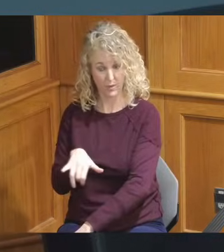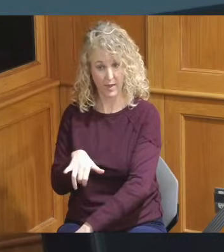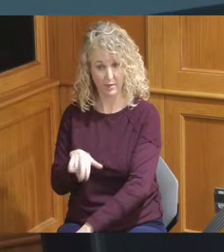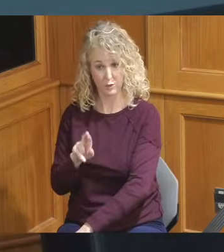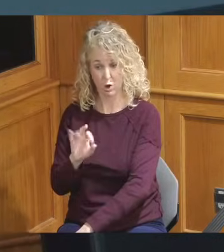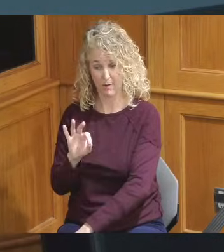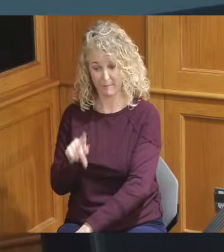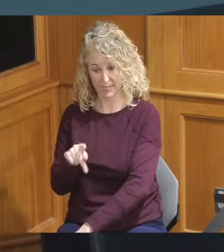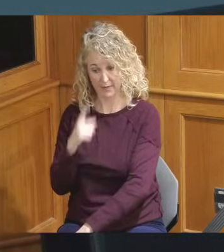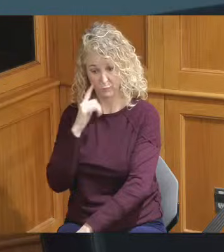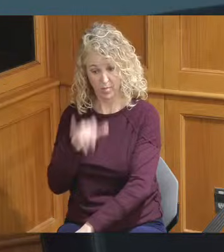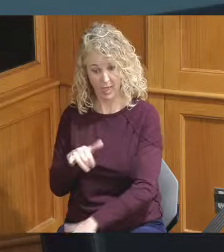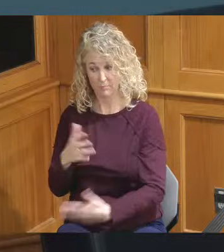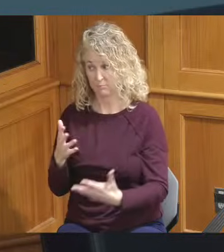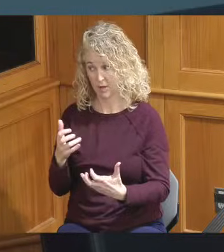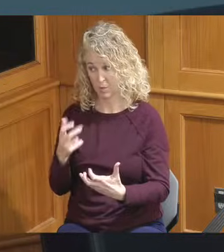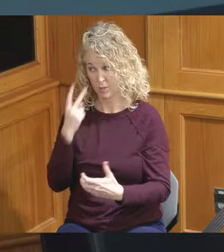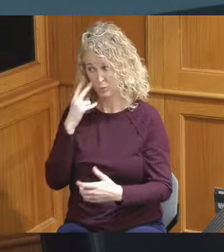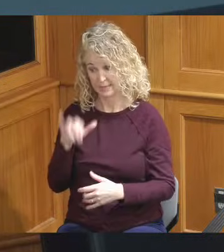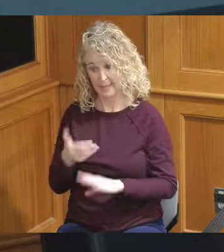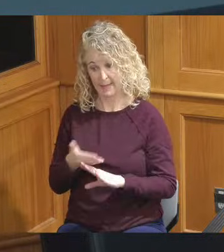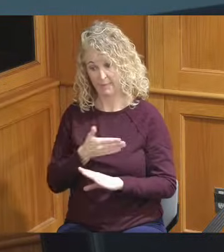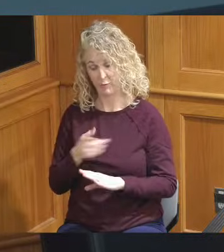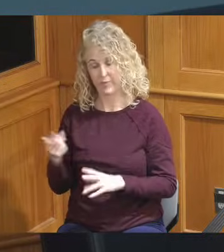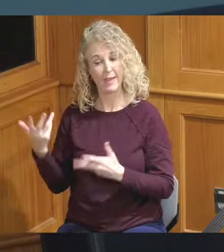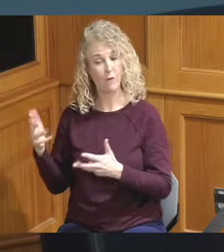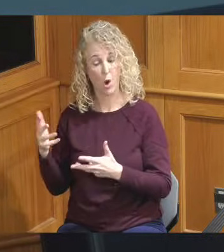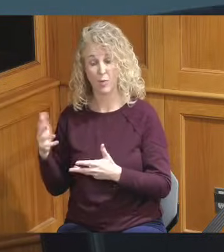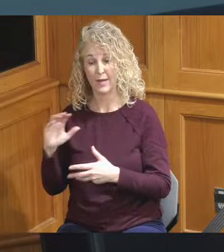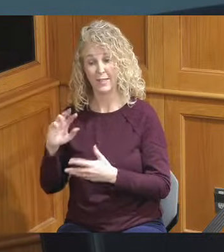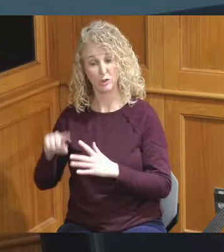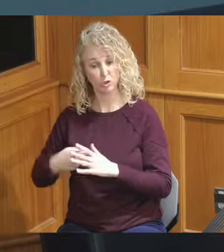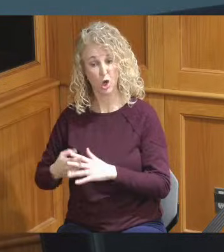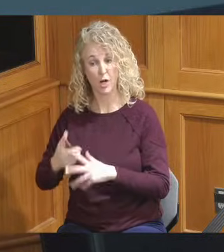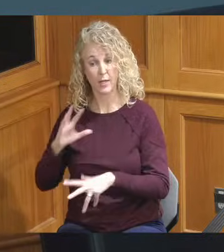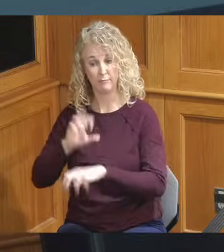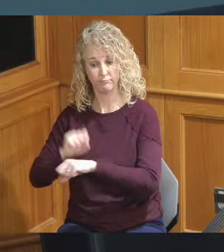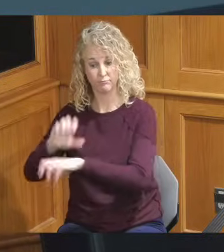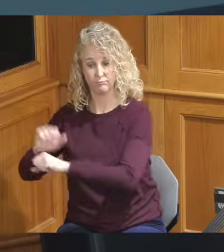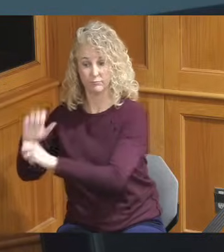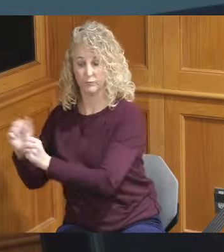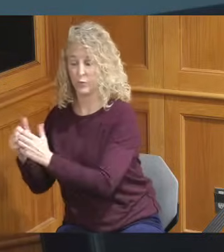and I'd like to get that before they start I mean they've already started booking without us. So I'd